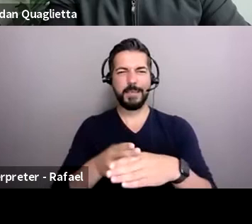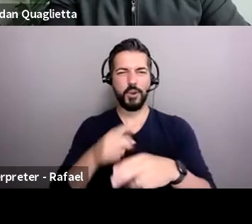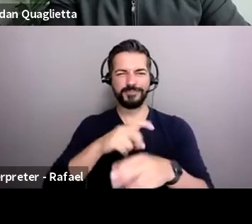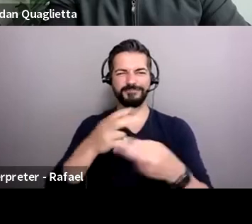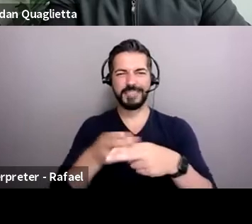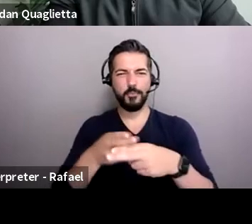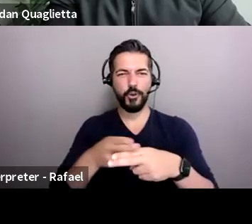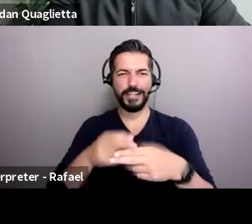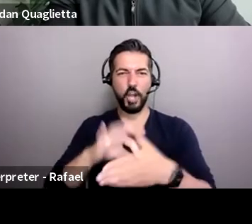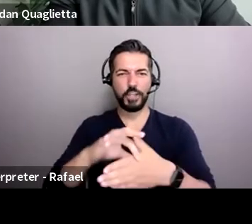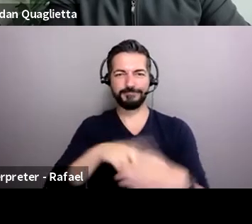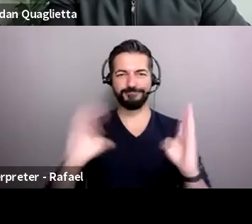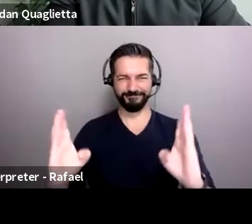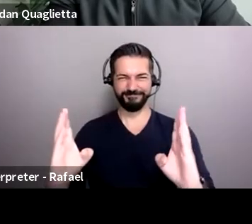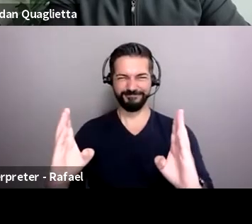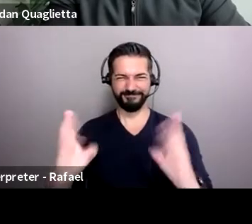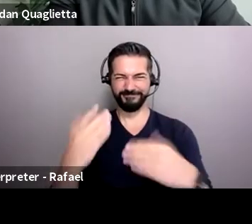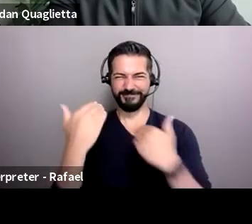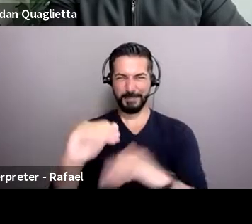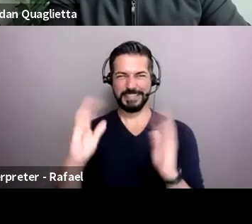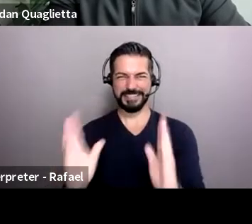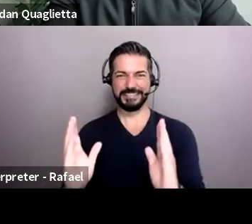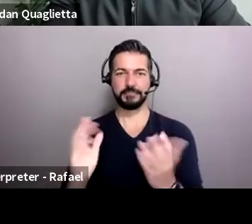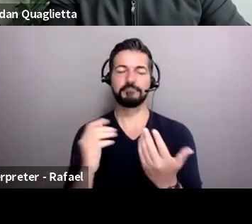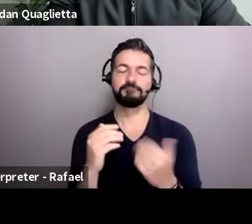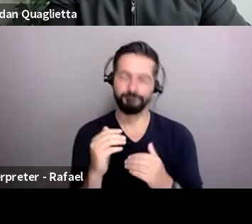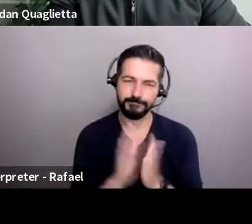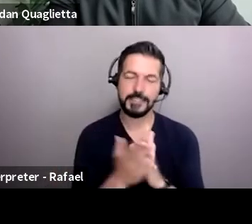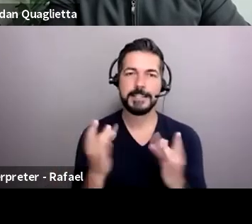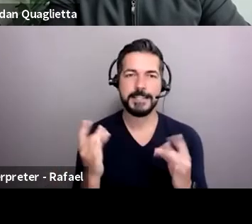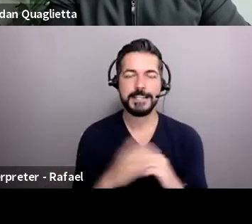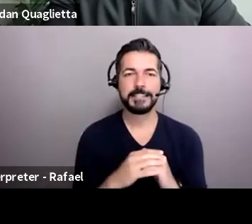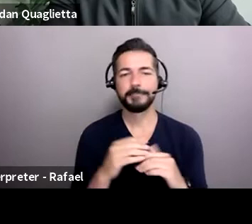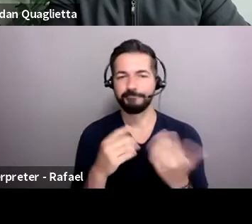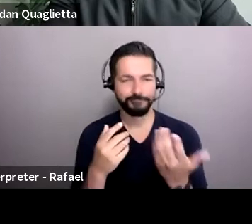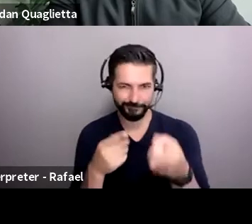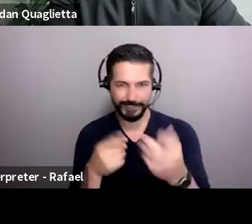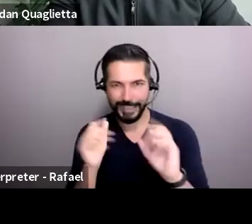the it applies to whatever you used to or even an e commerce